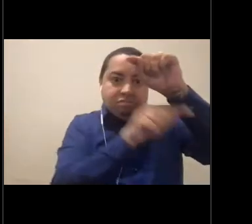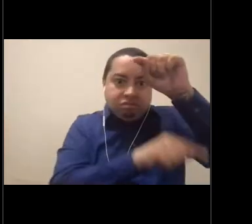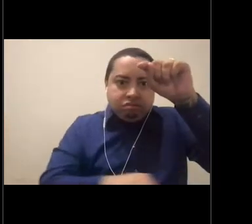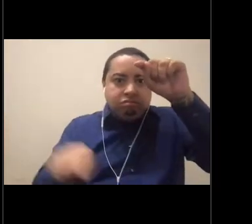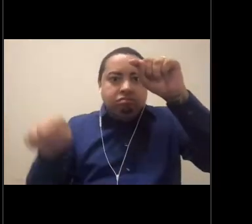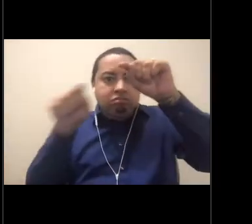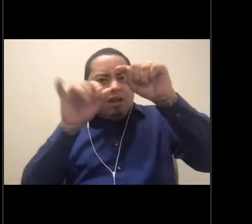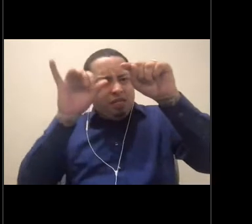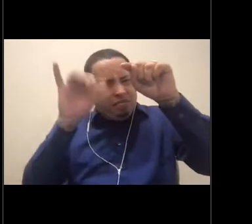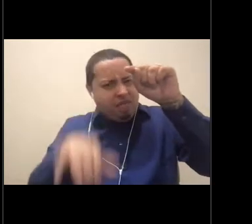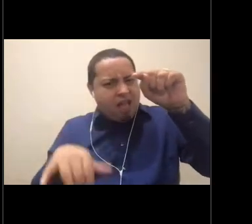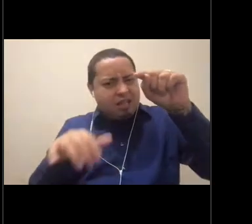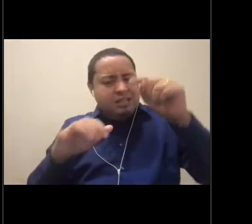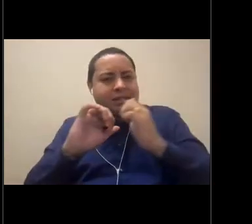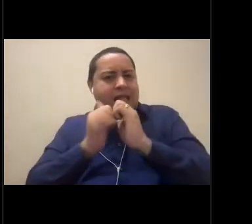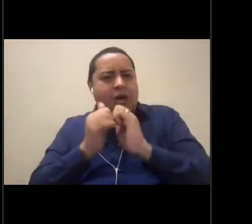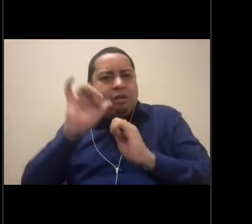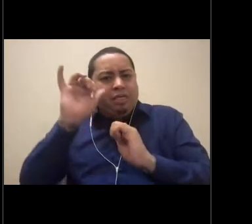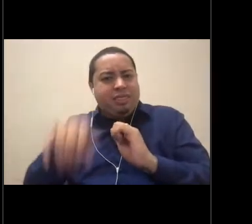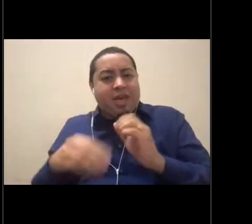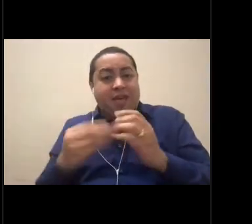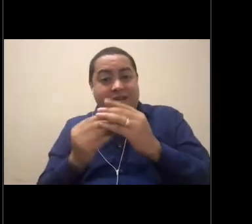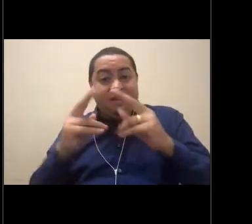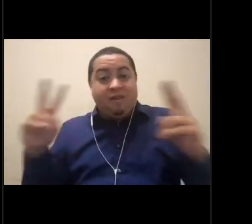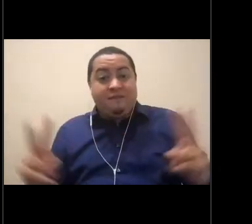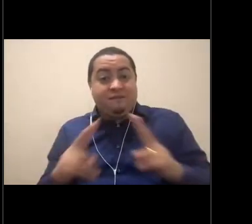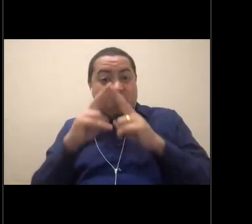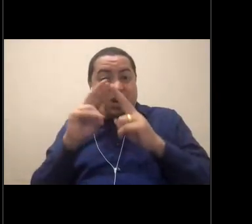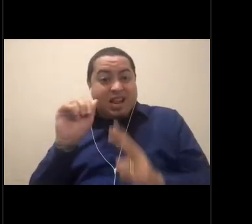why does NOOA monitor volcanic ash?